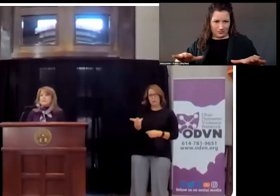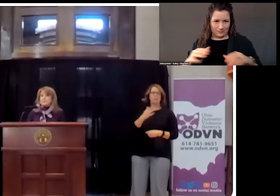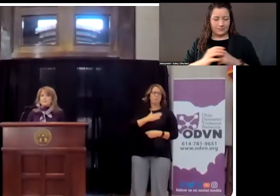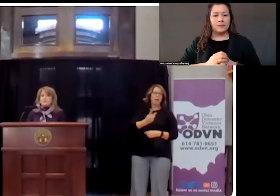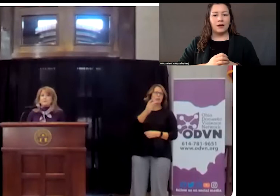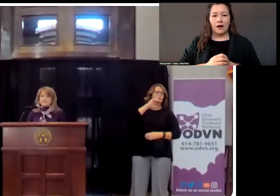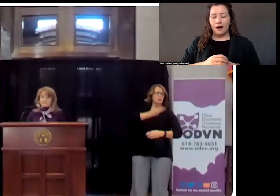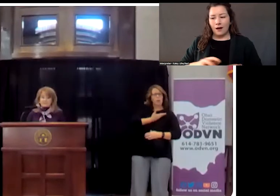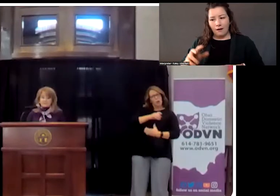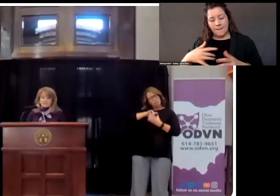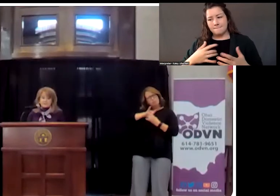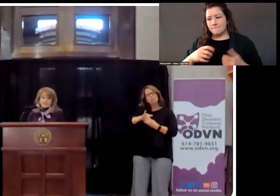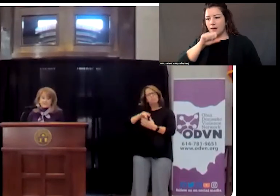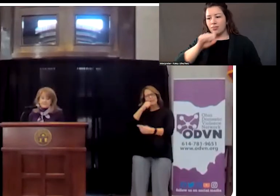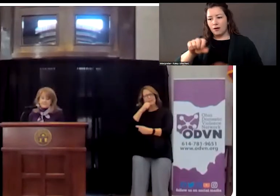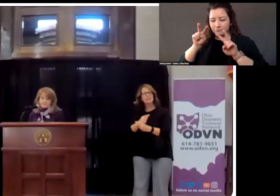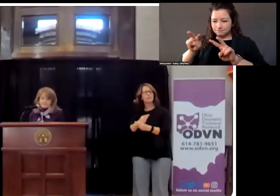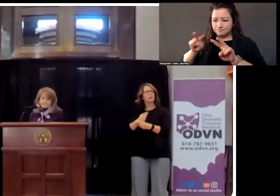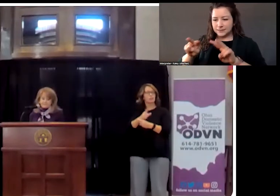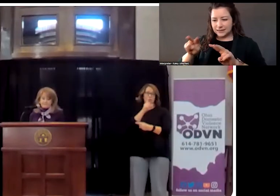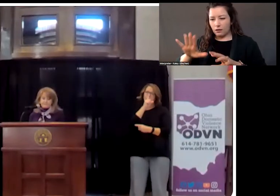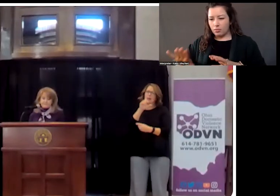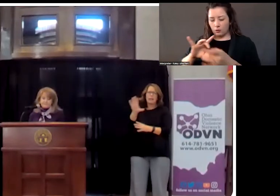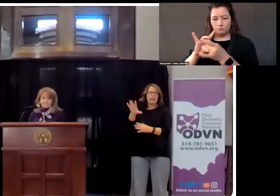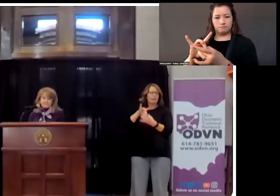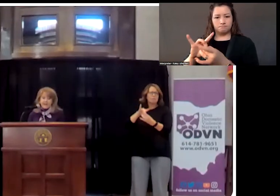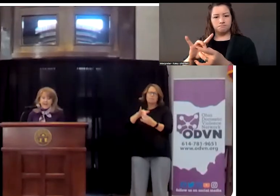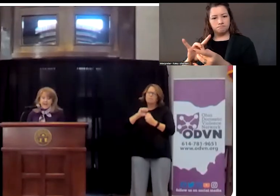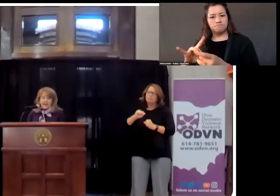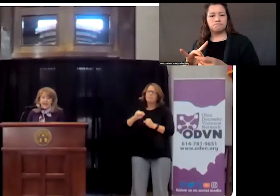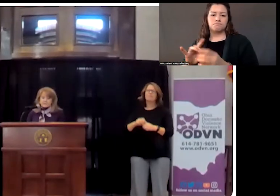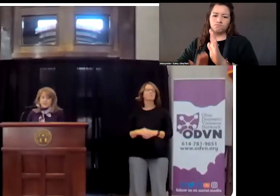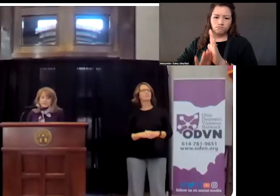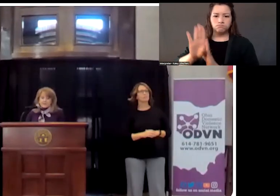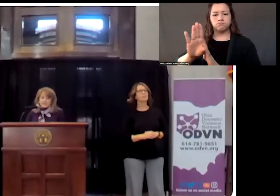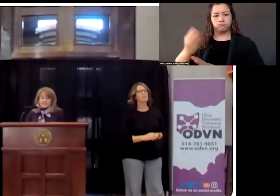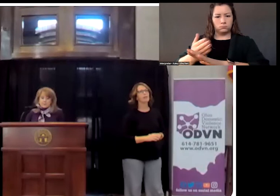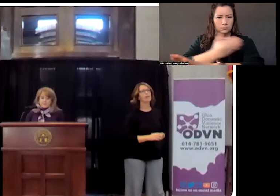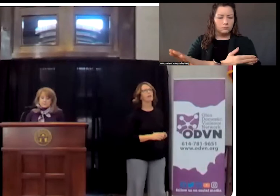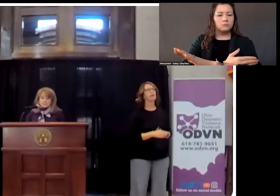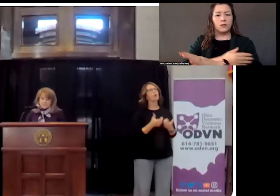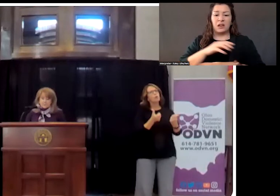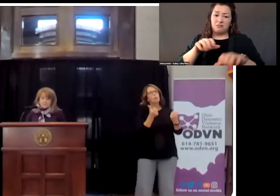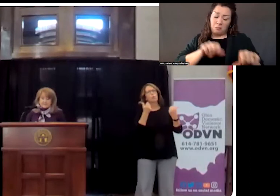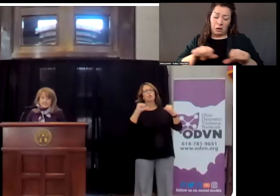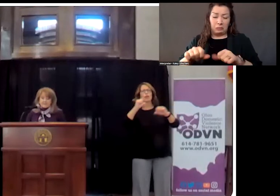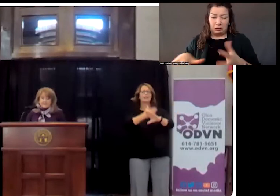when it could have been destroyed. As we all strive to make a world, the world, a safer place.